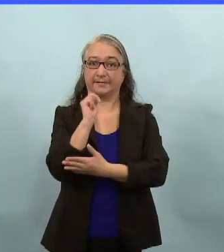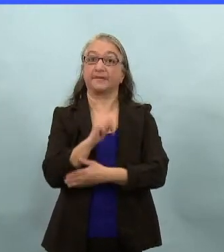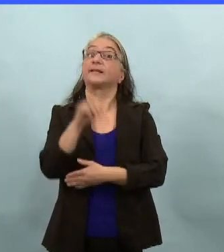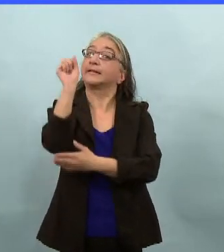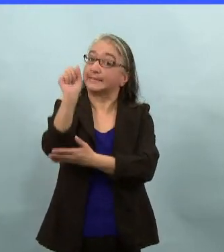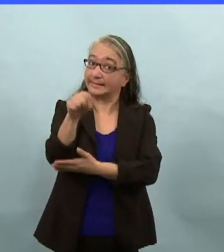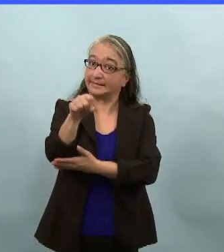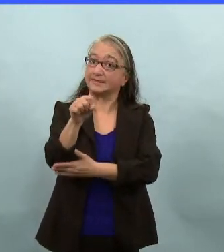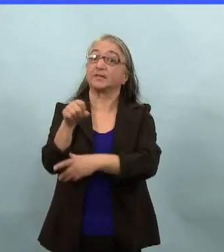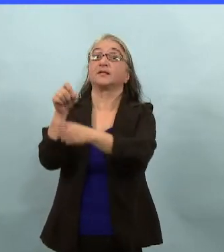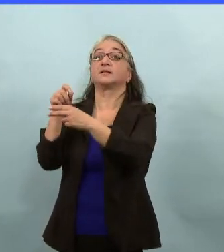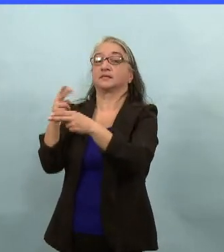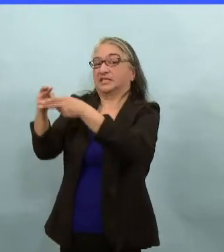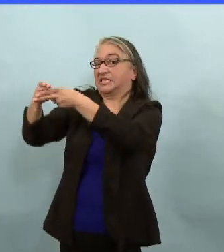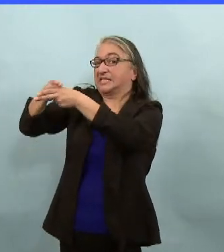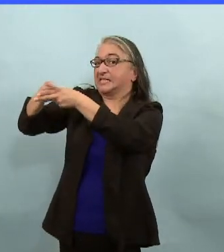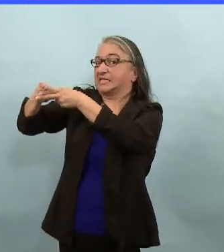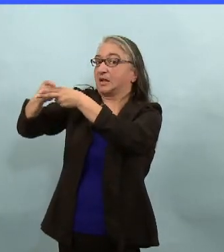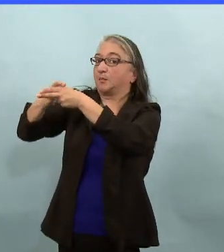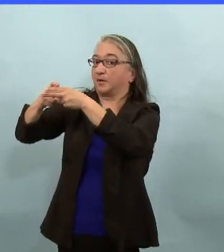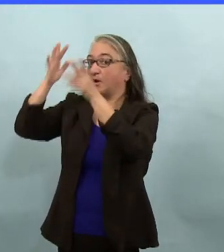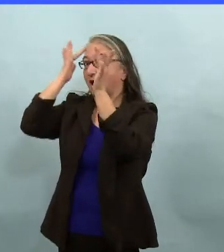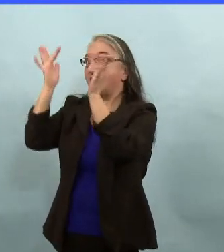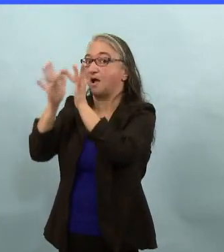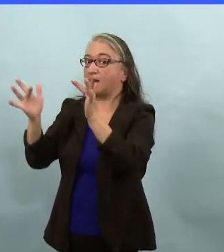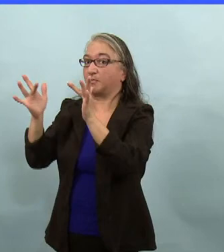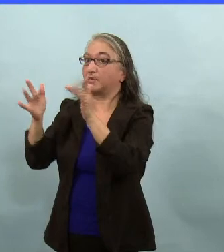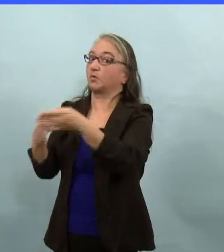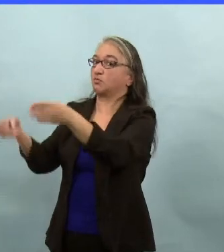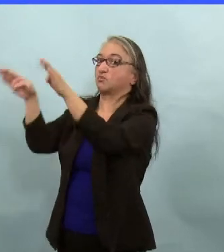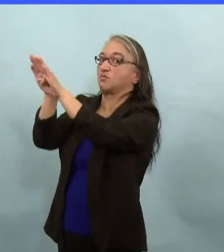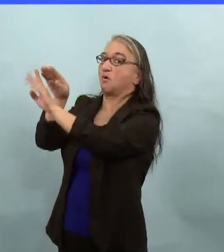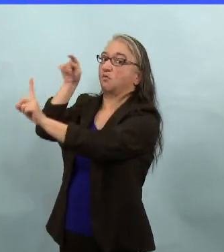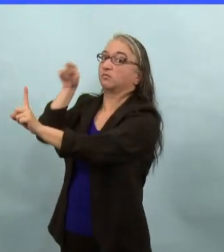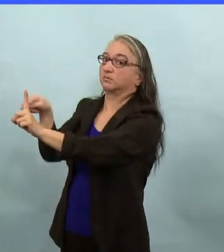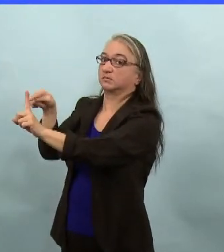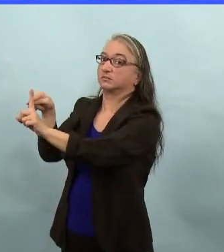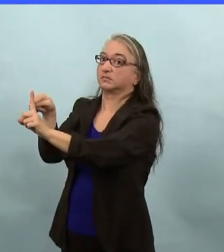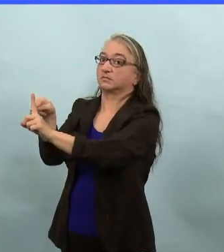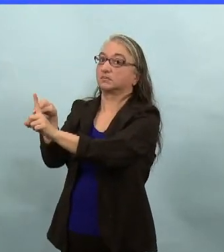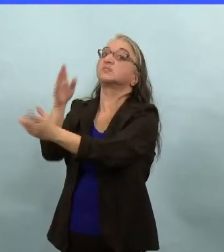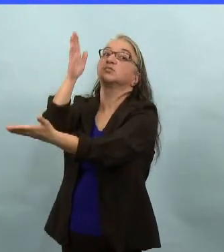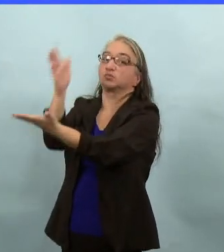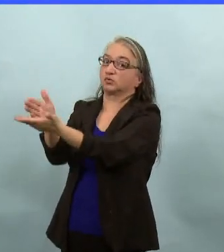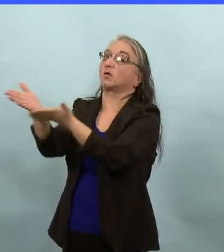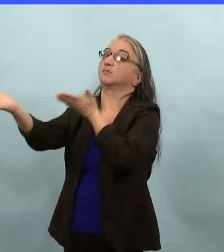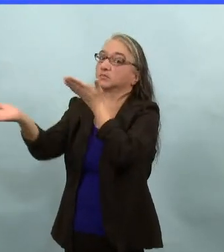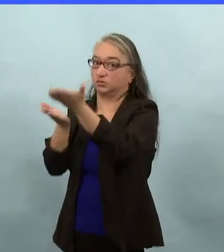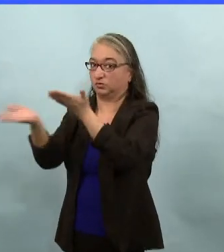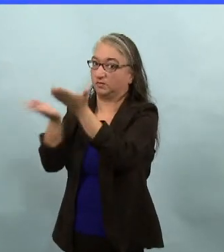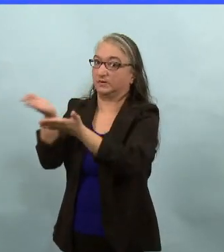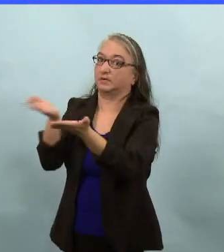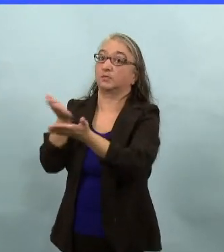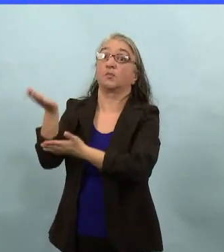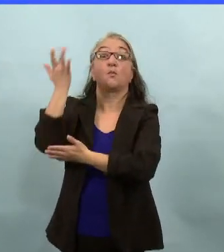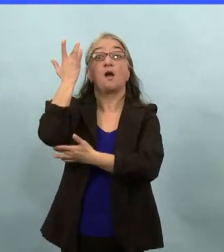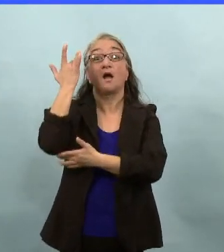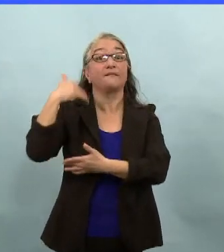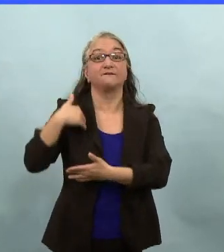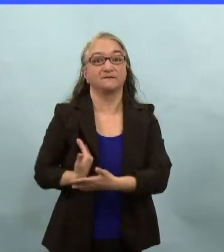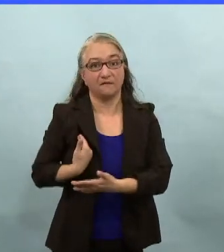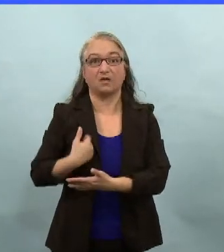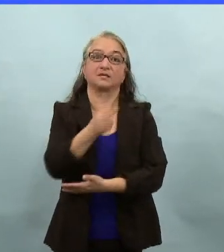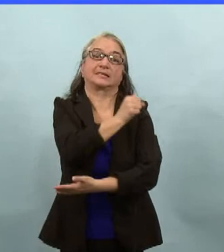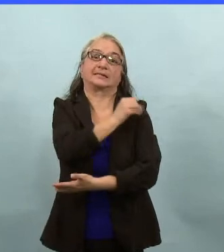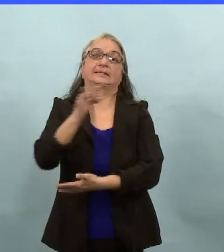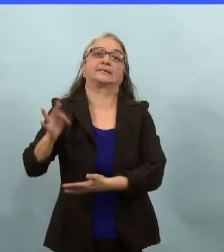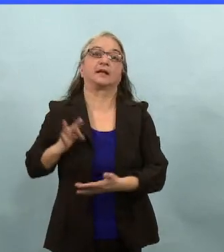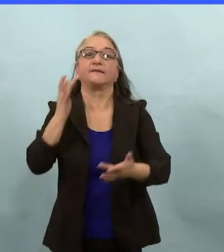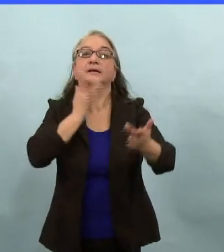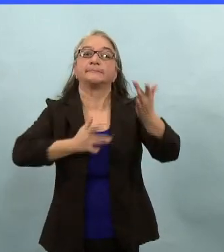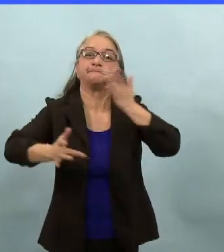uh stop services in in leaf rapids it is due to a staffing issue and um they are working on